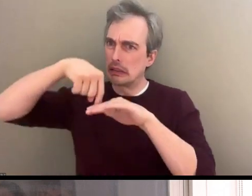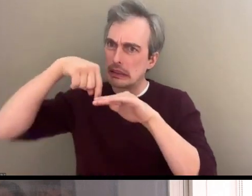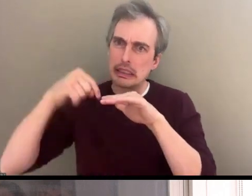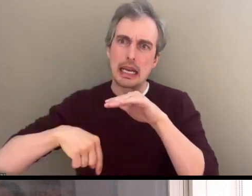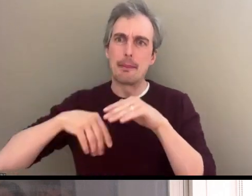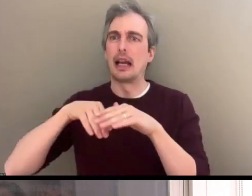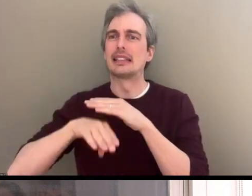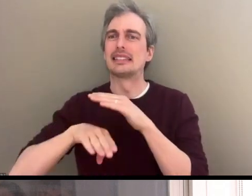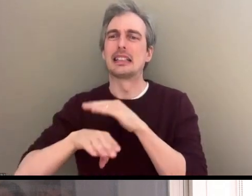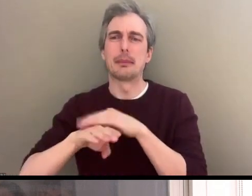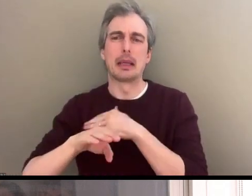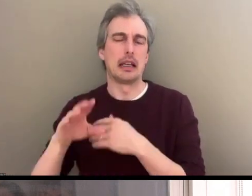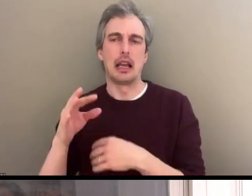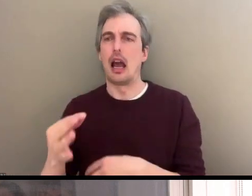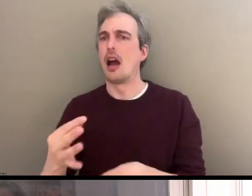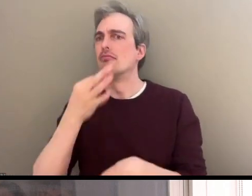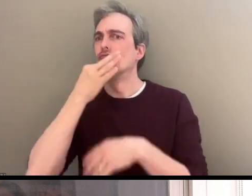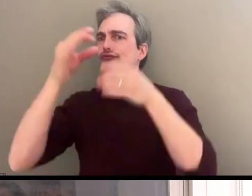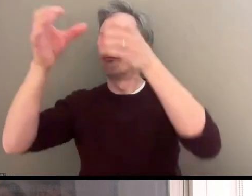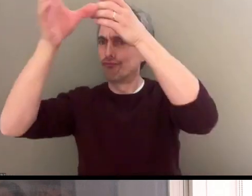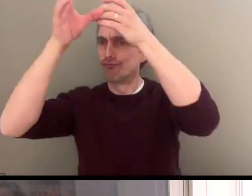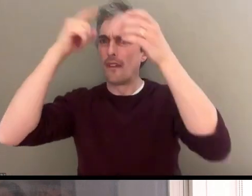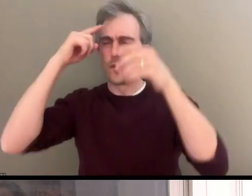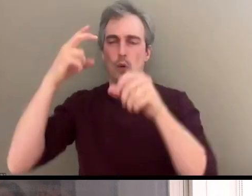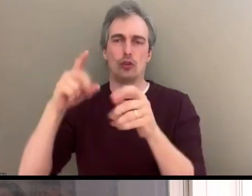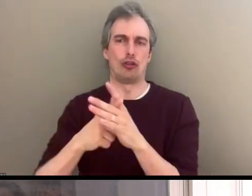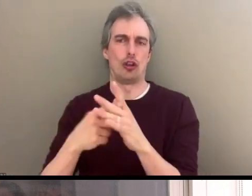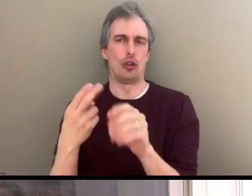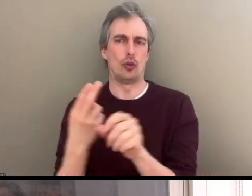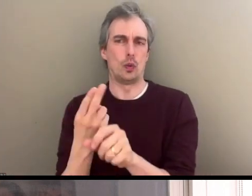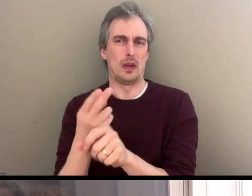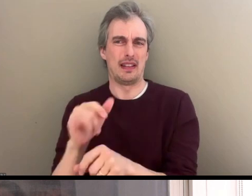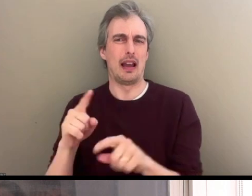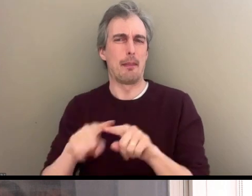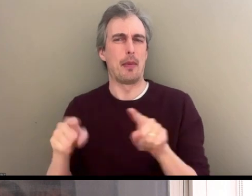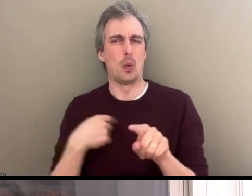we always recommend to grow in that expertise, to grow, continue to learn.